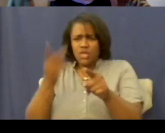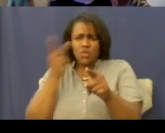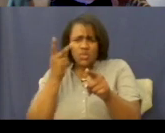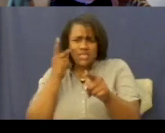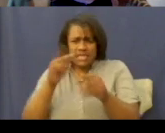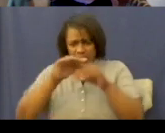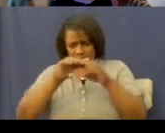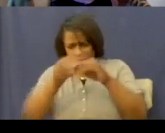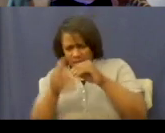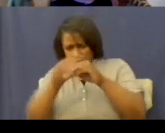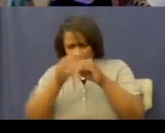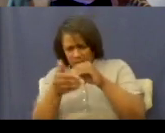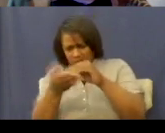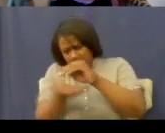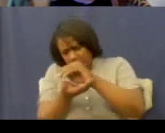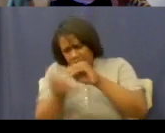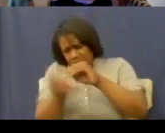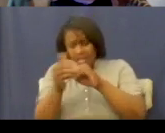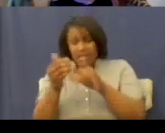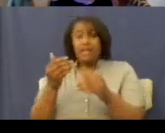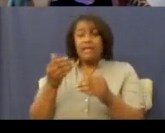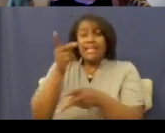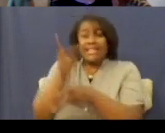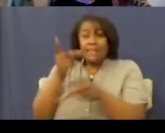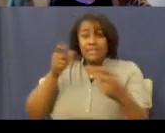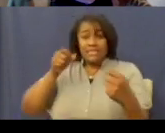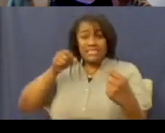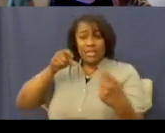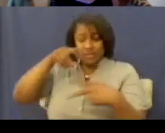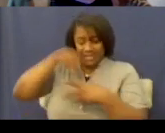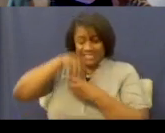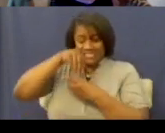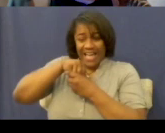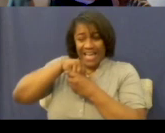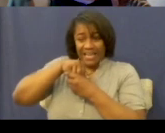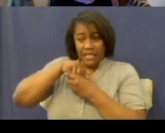and prevents signals from leaking out is called myelin.